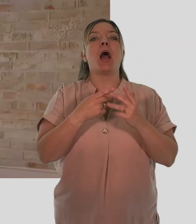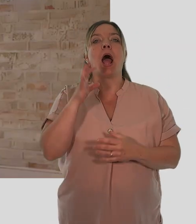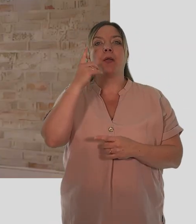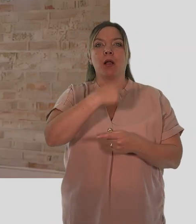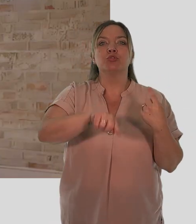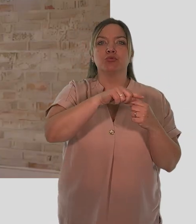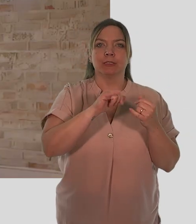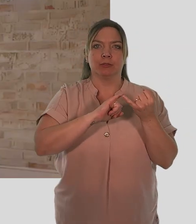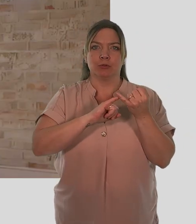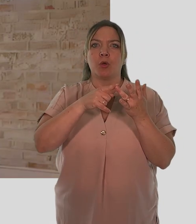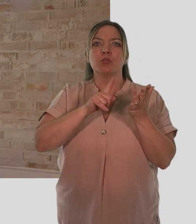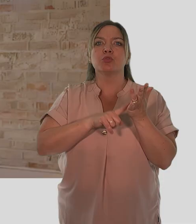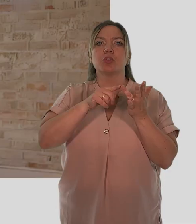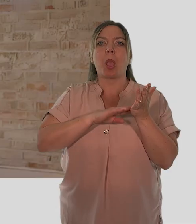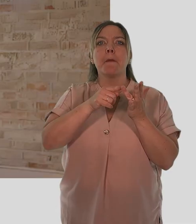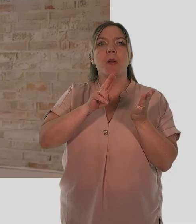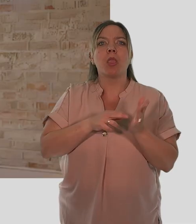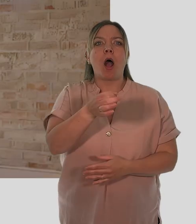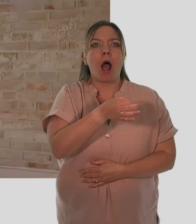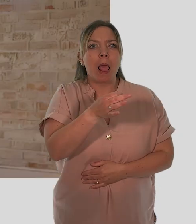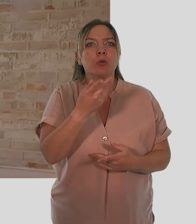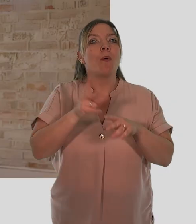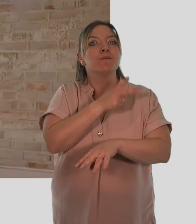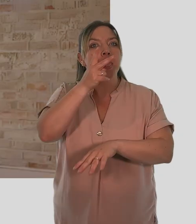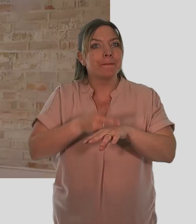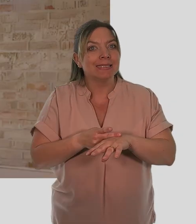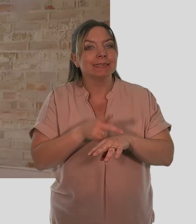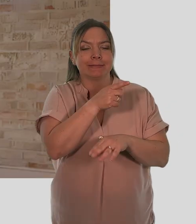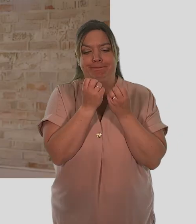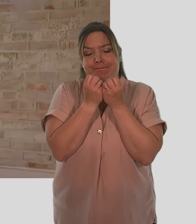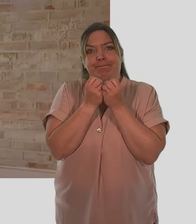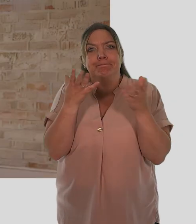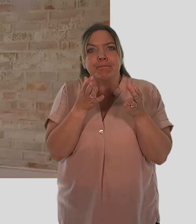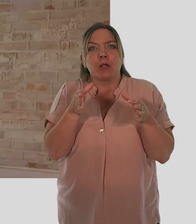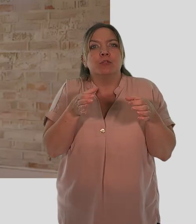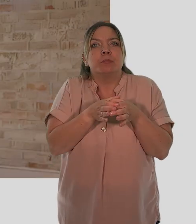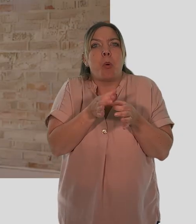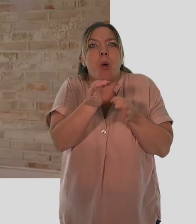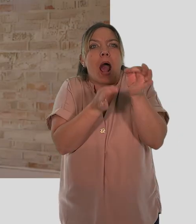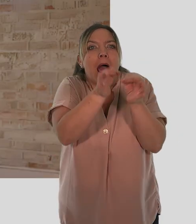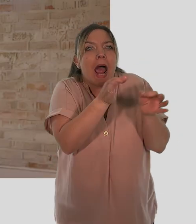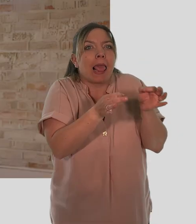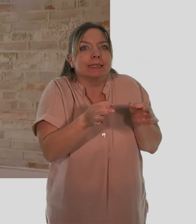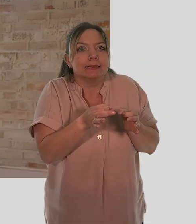logistical infrastructure and models, societal, cultural,